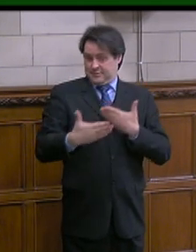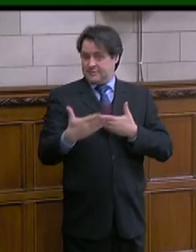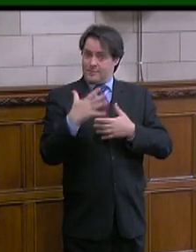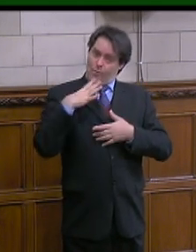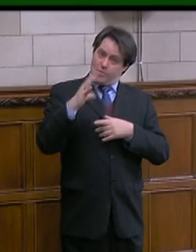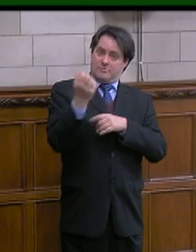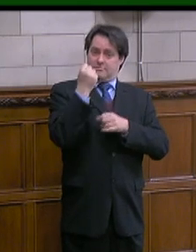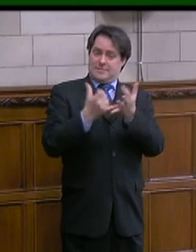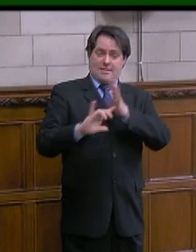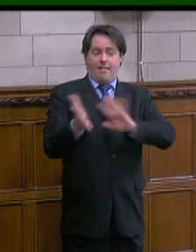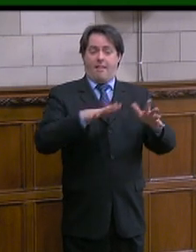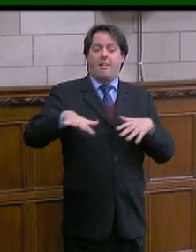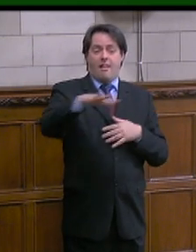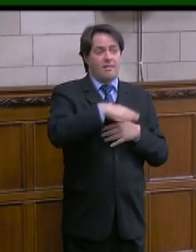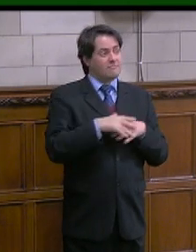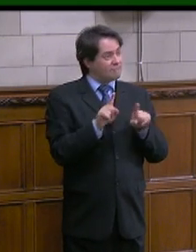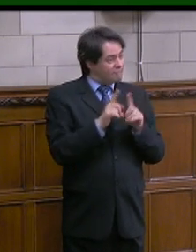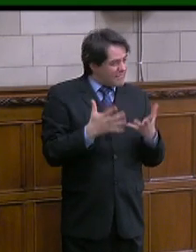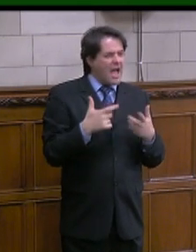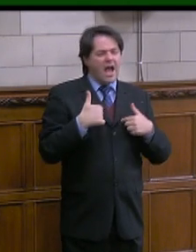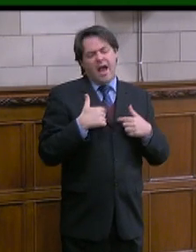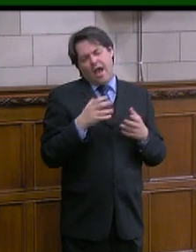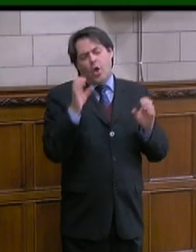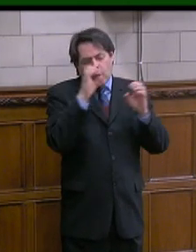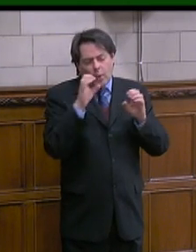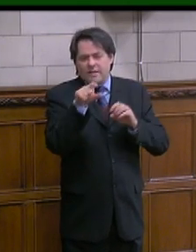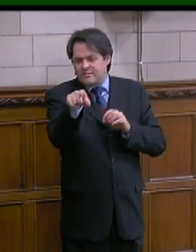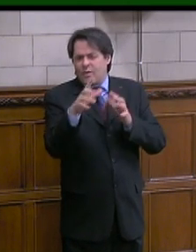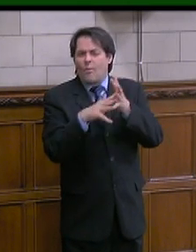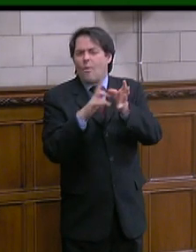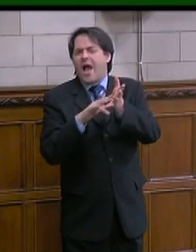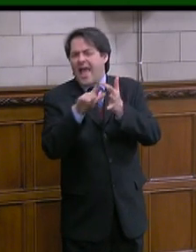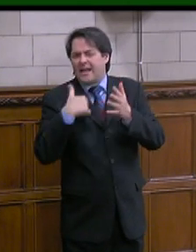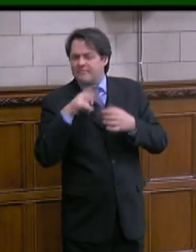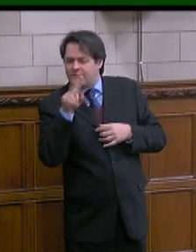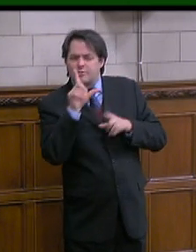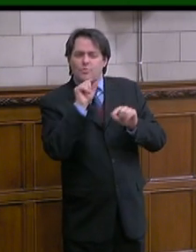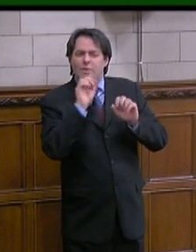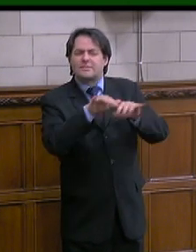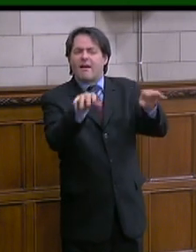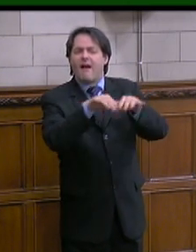As you do these days, I googled Wayne and had a look at his Twitter feed and at the